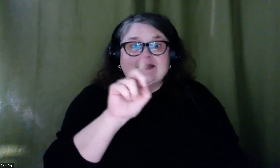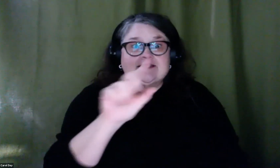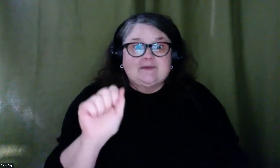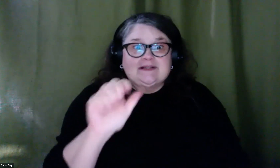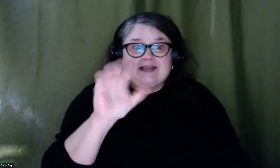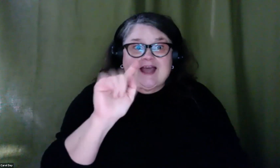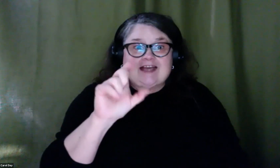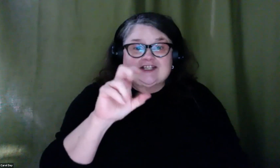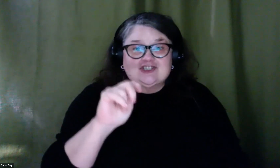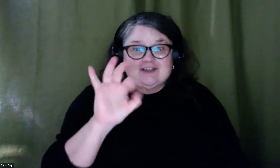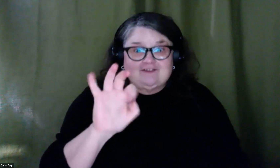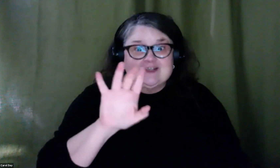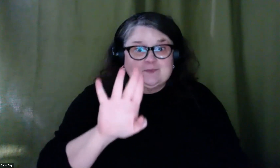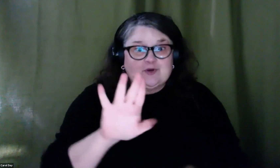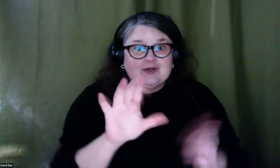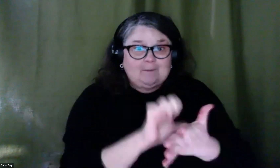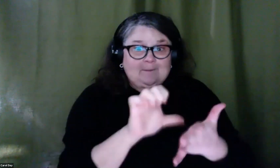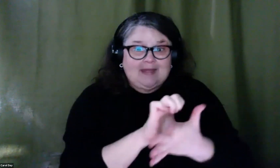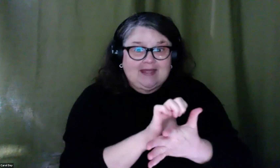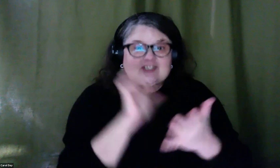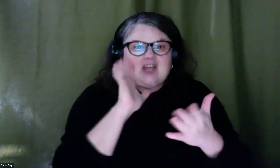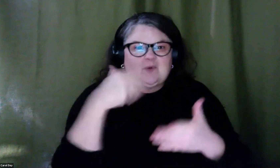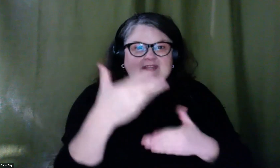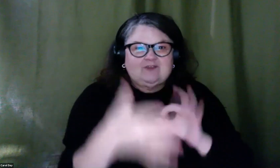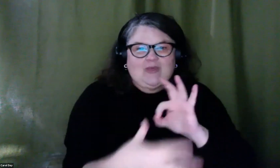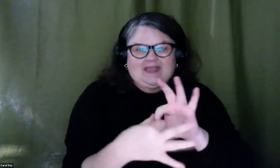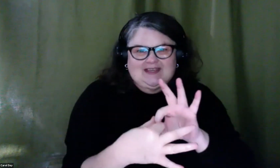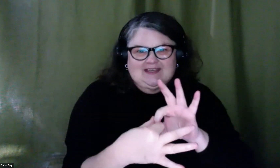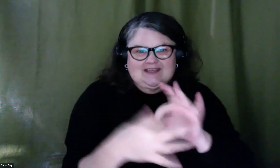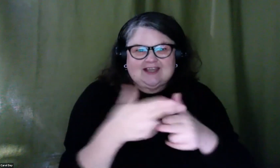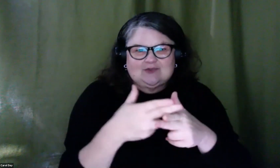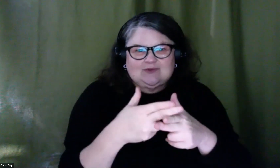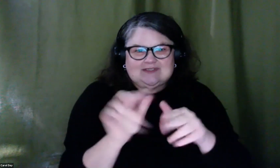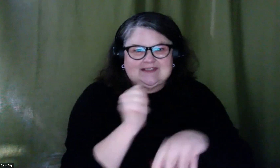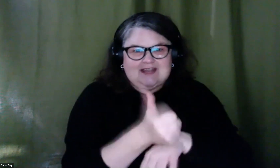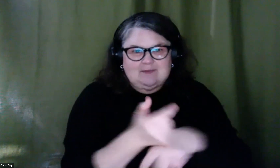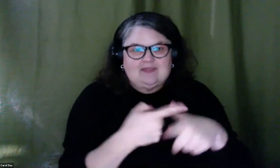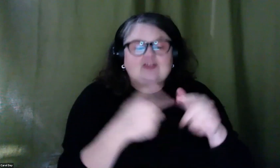Are » Jessica: It is going to be on Senior and Disability Actions FaceBook page. You